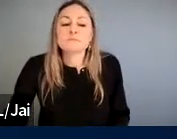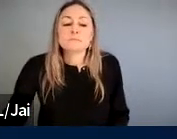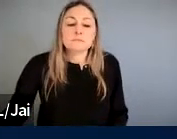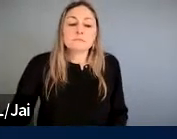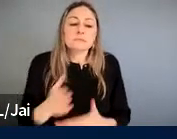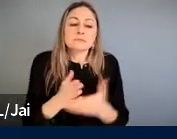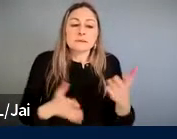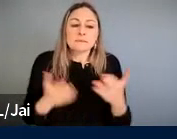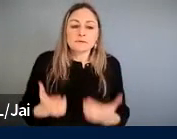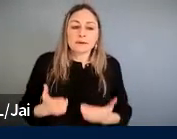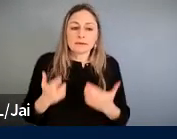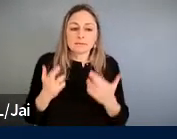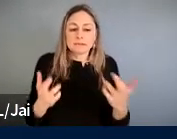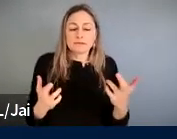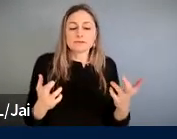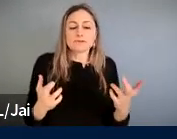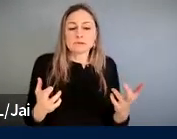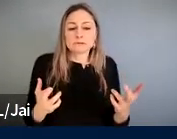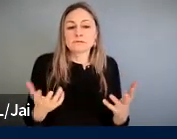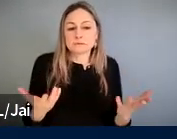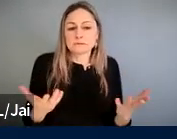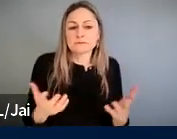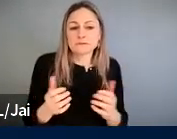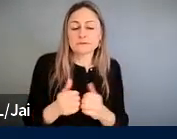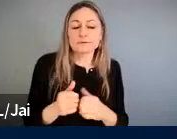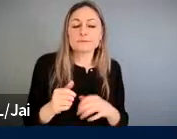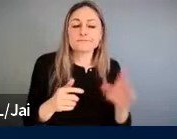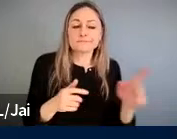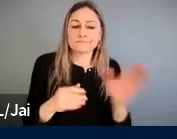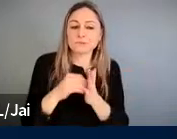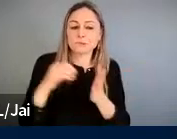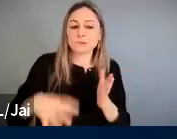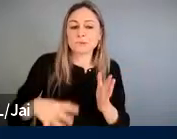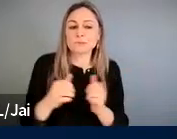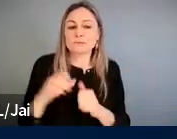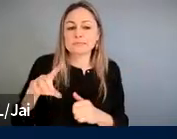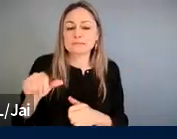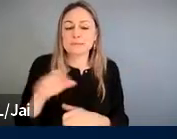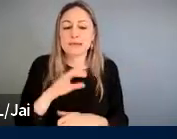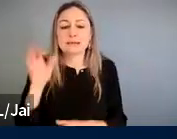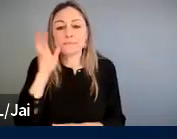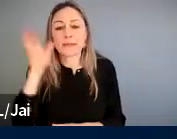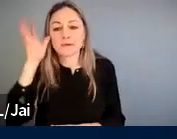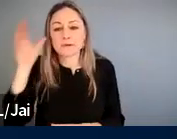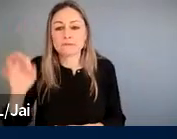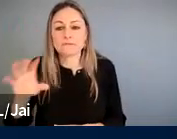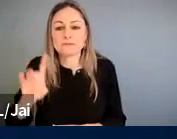disabilities are that students with disabilities and parents of disabled youth should be aware of